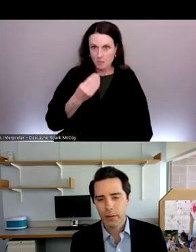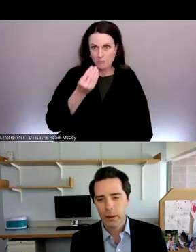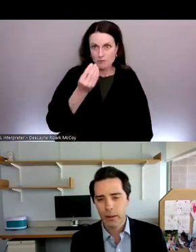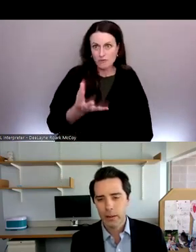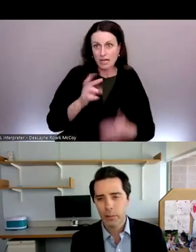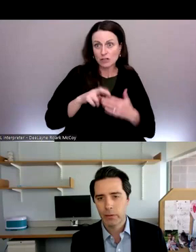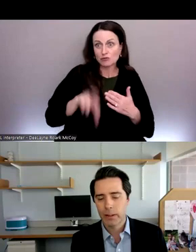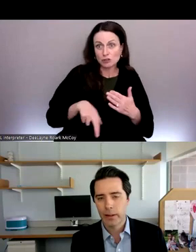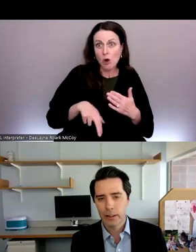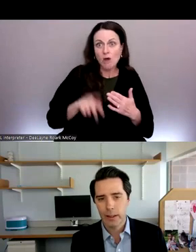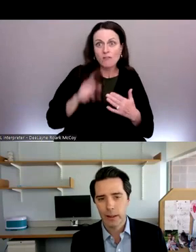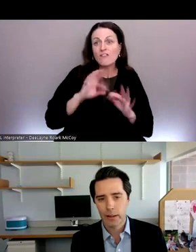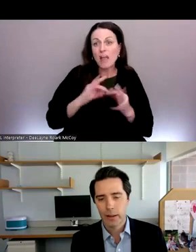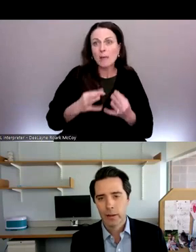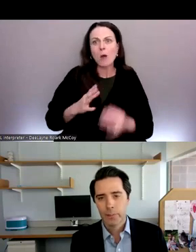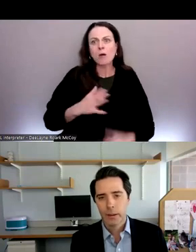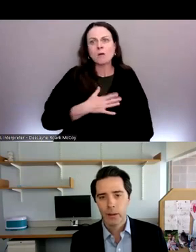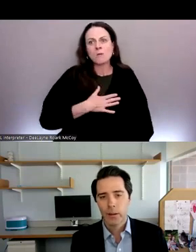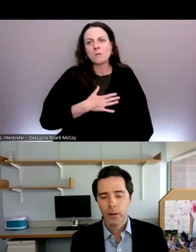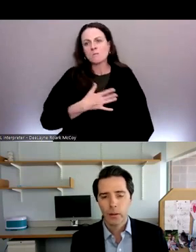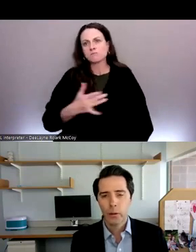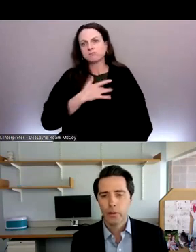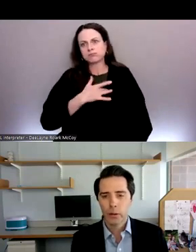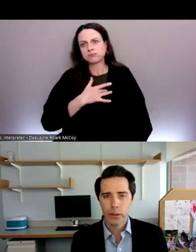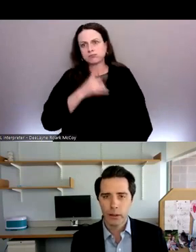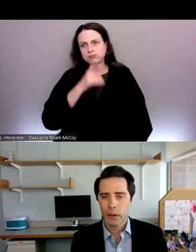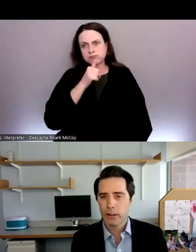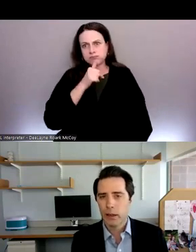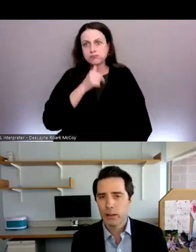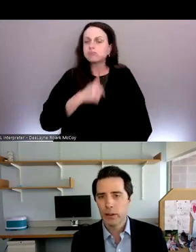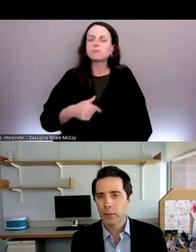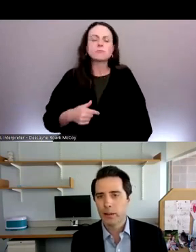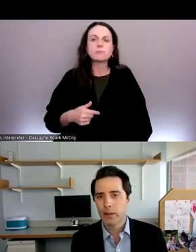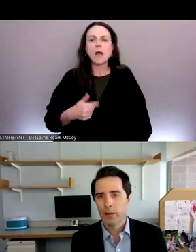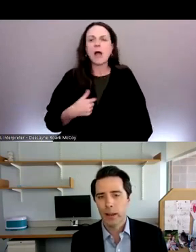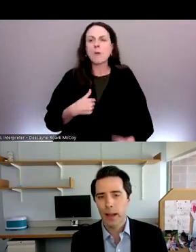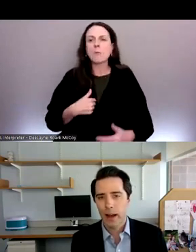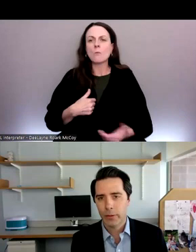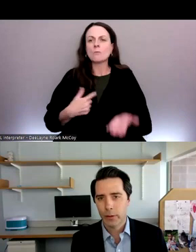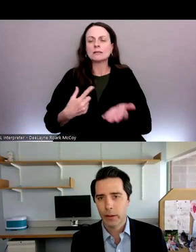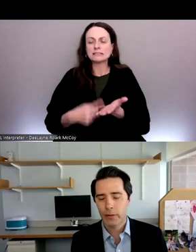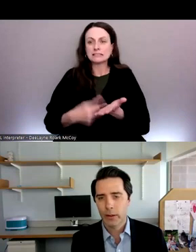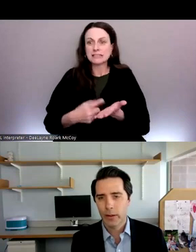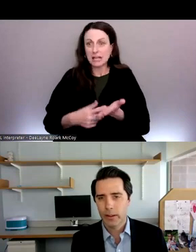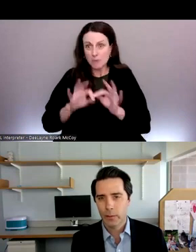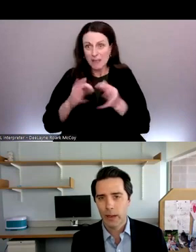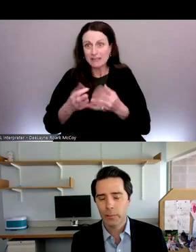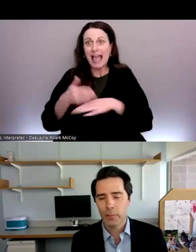to families can be very devastating universally when I talk to families